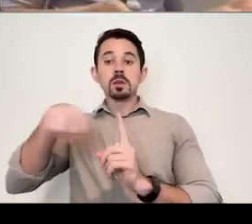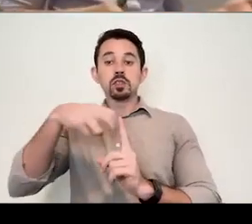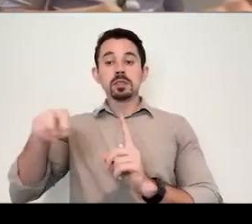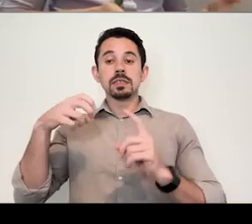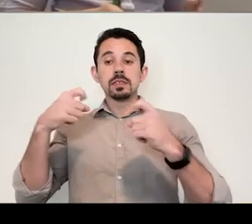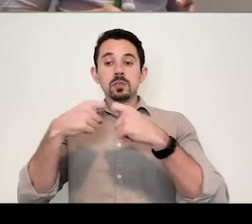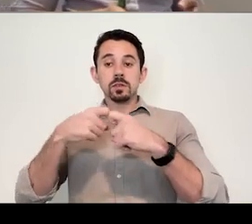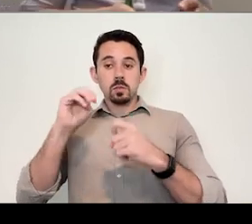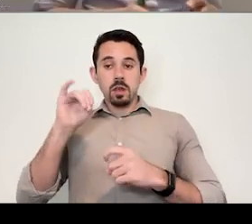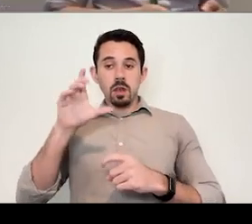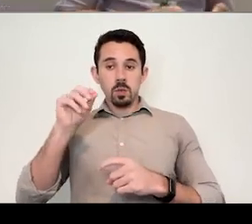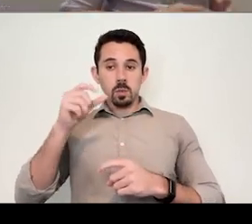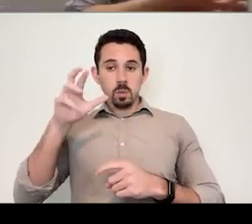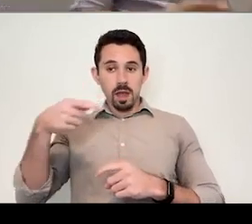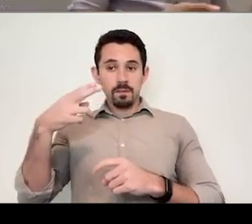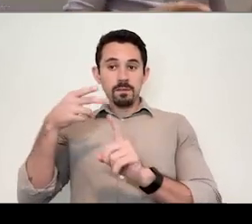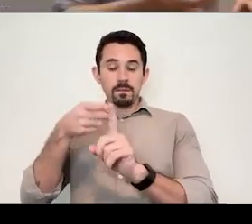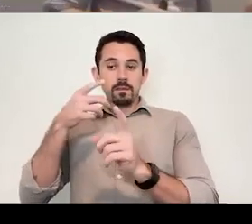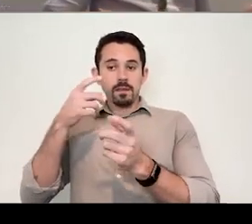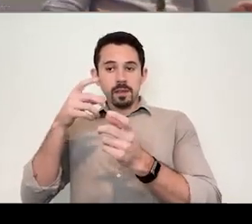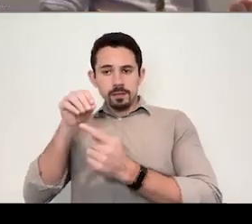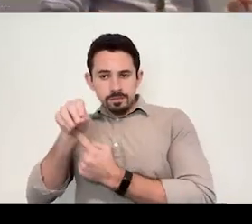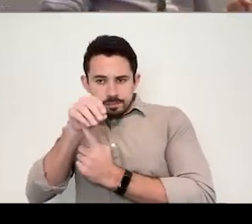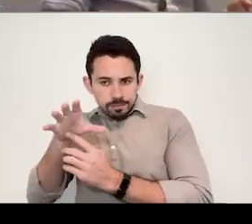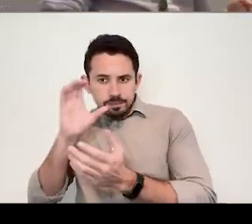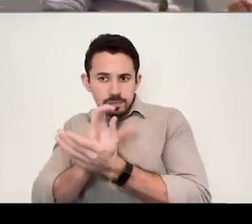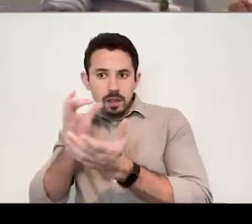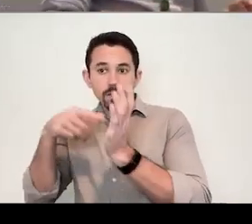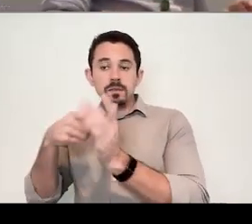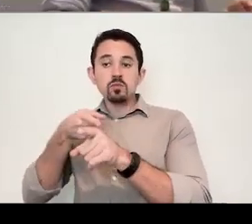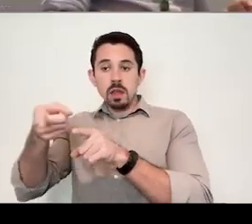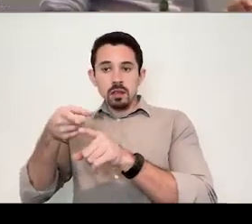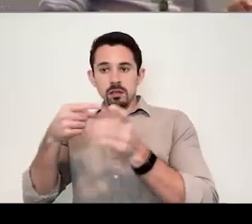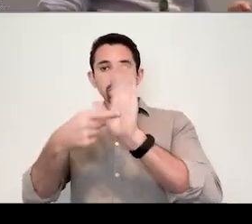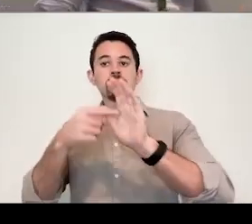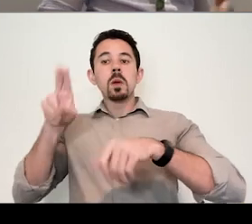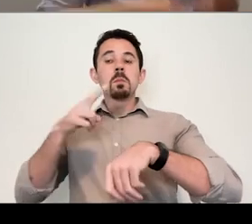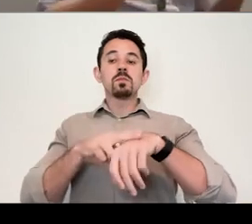in cell viability and transmission electron micrographs of the strains shown here showed